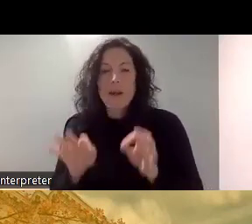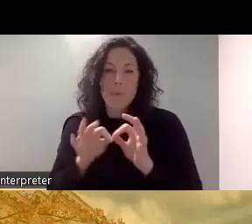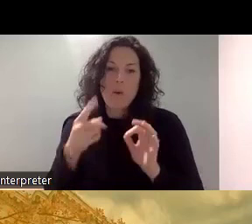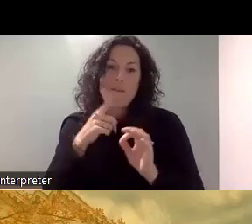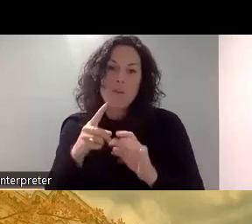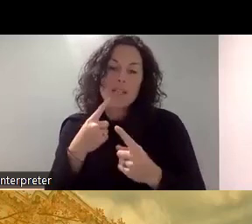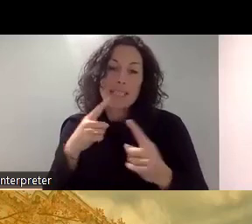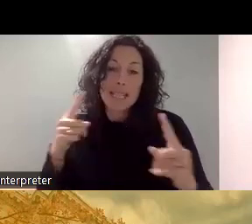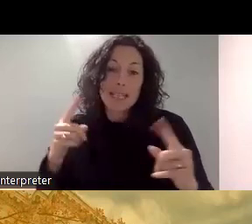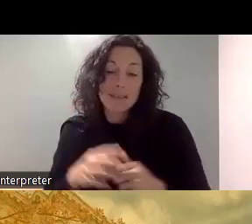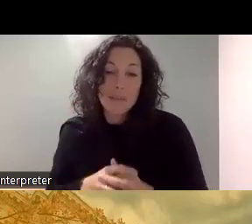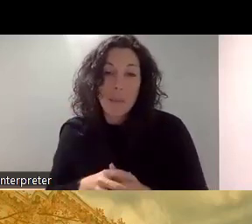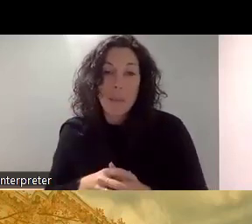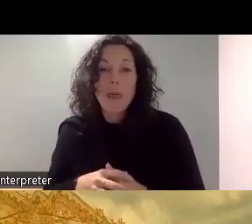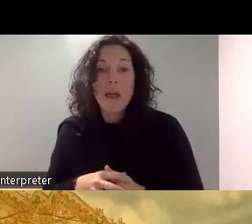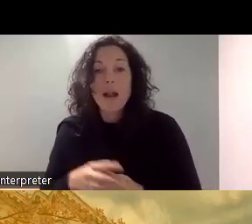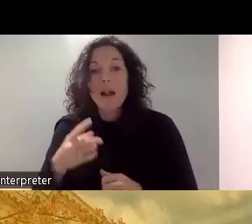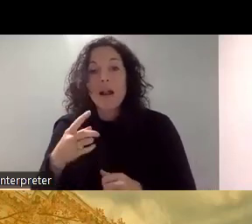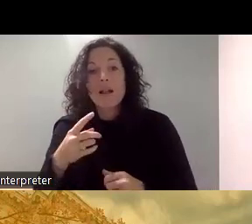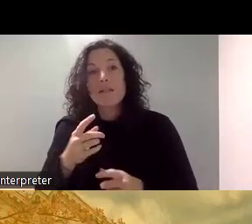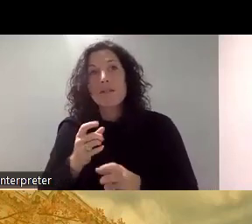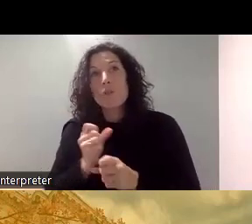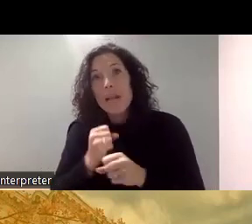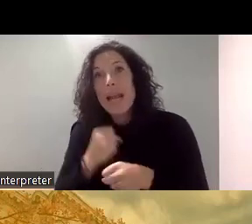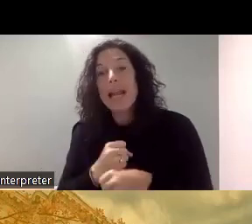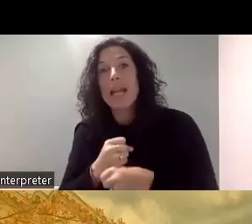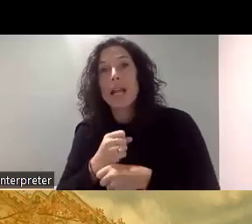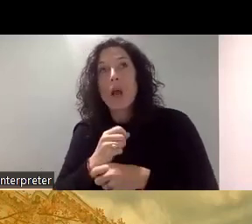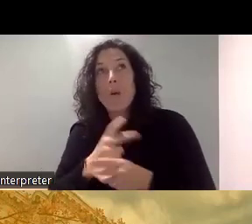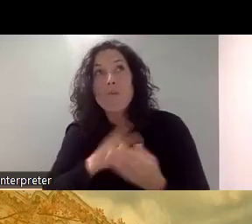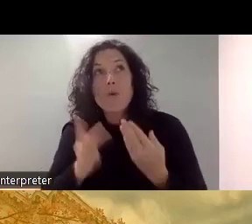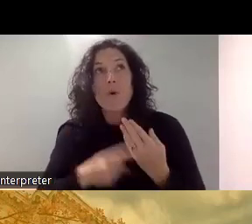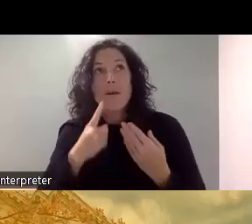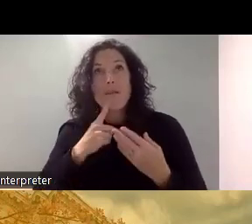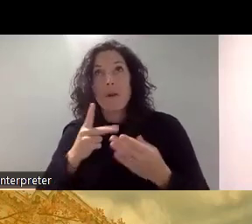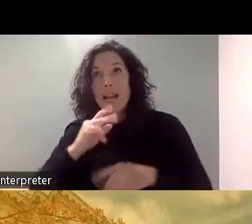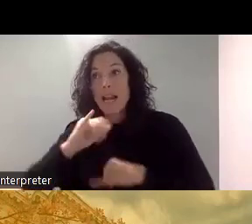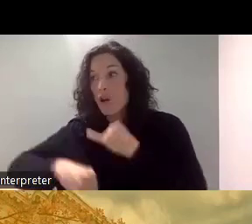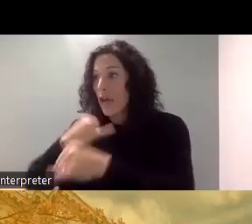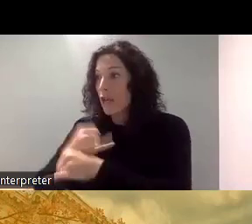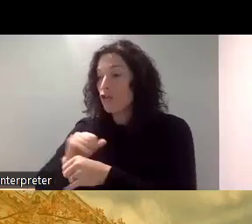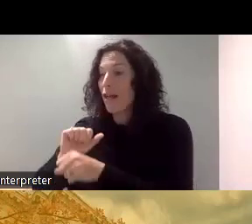in terms of creating a program for international collaborations. So we're going to talk about the things